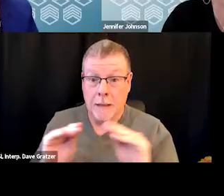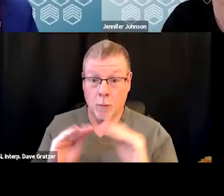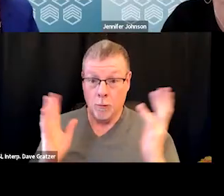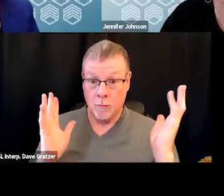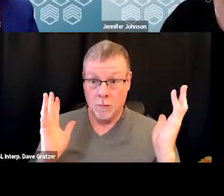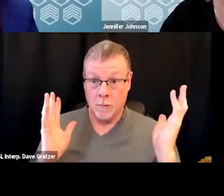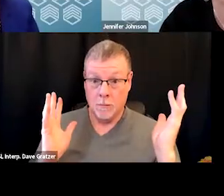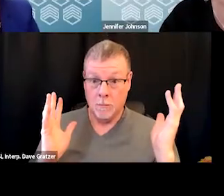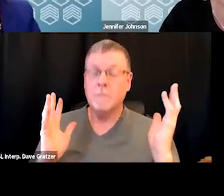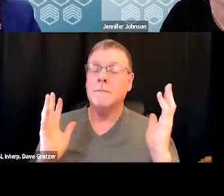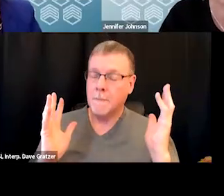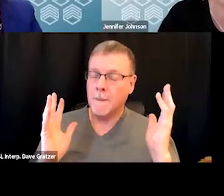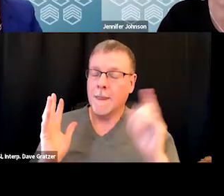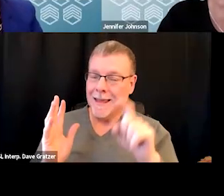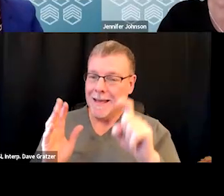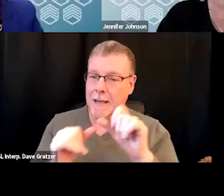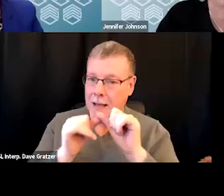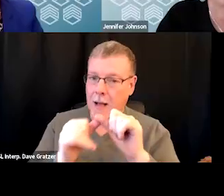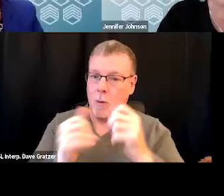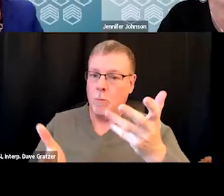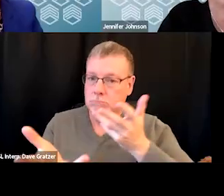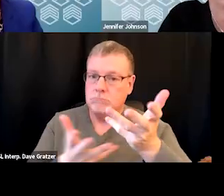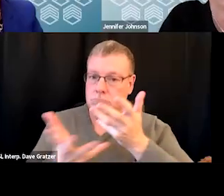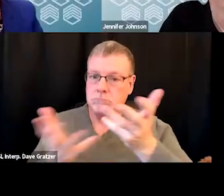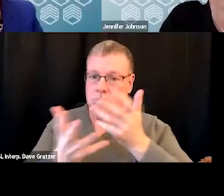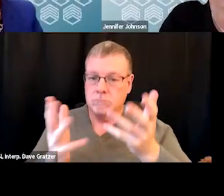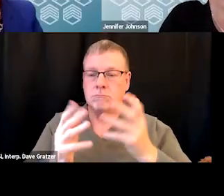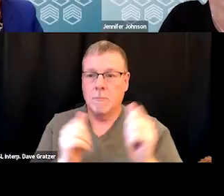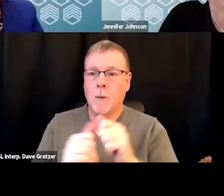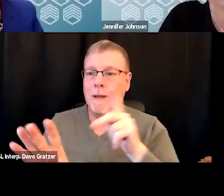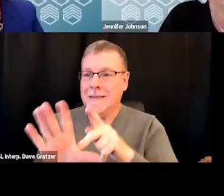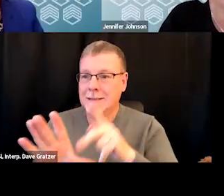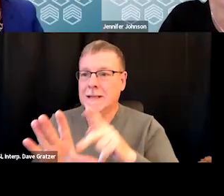So that's why you really need that ongoing dialogue with the psychiatrist, and,